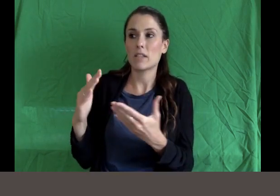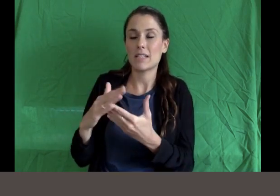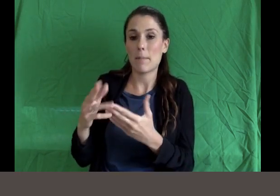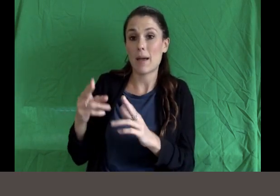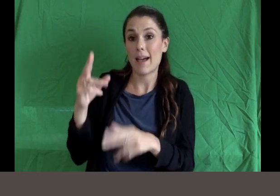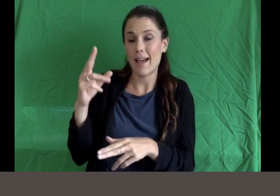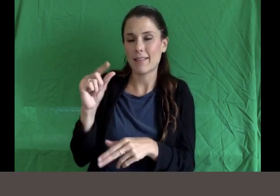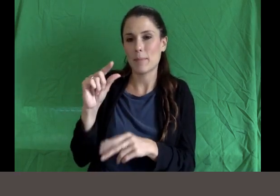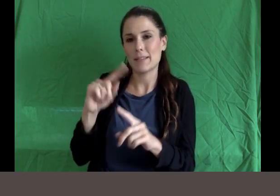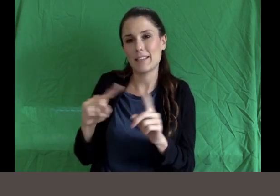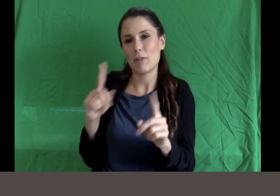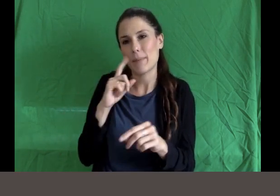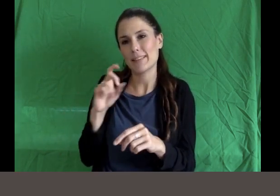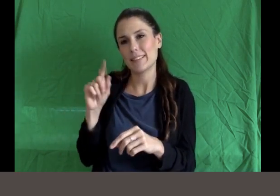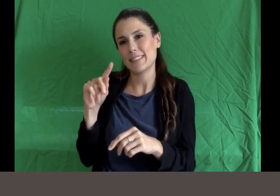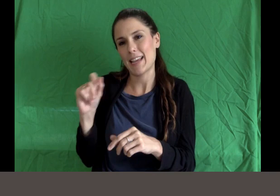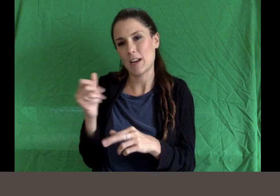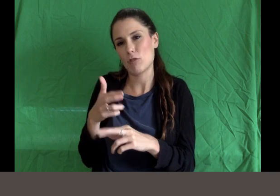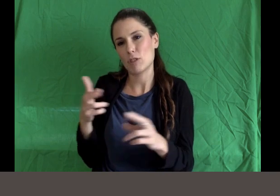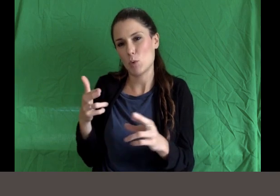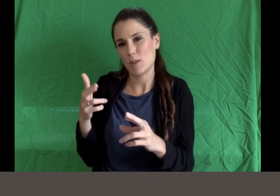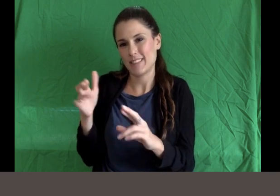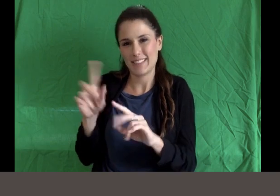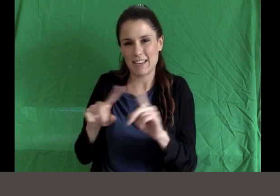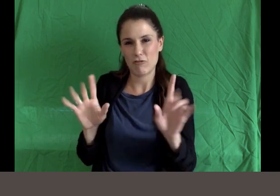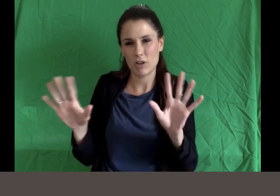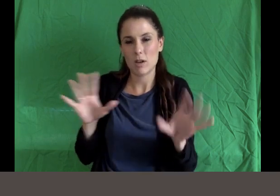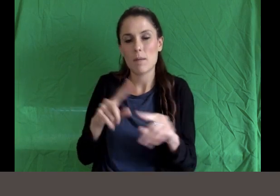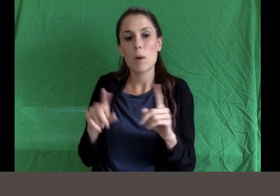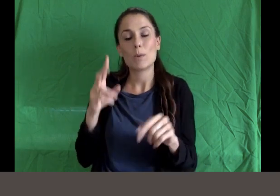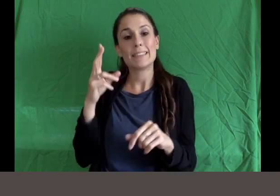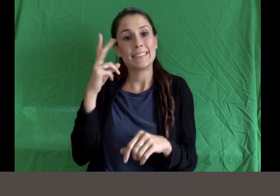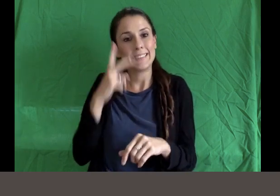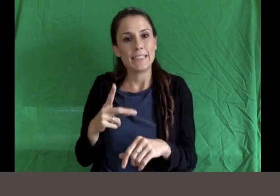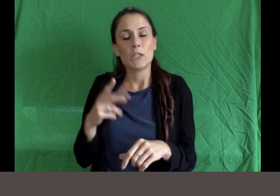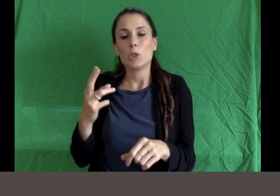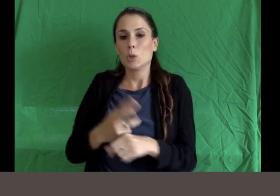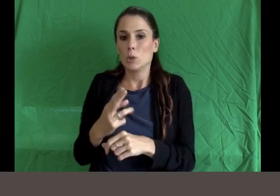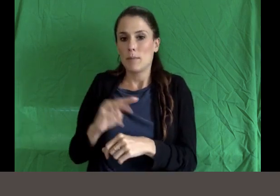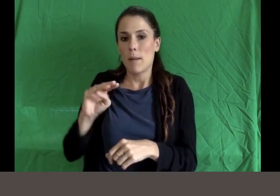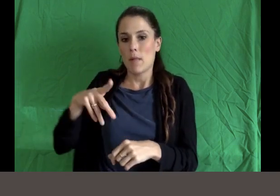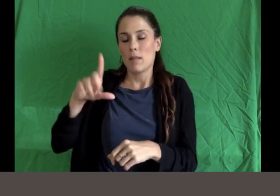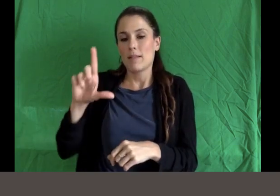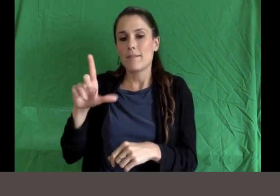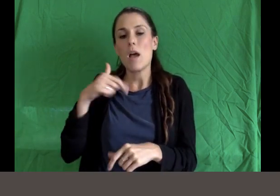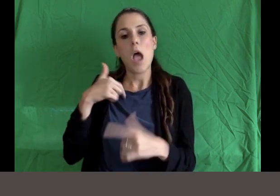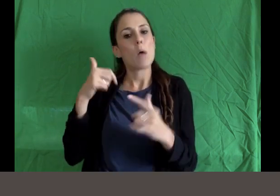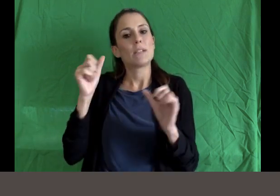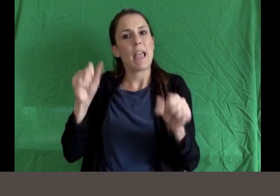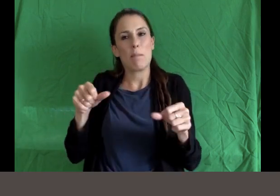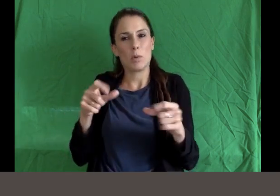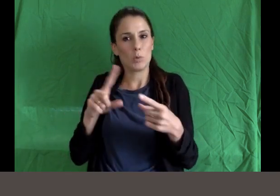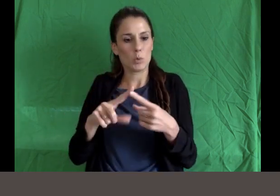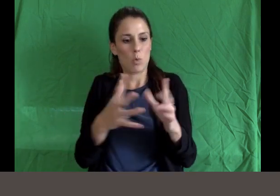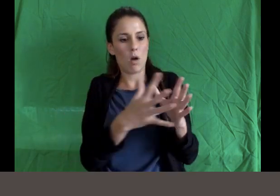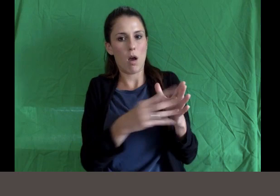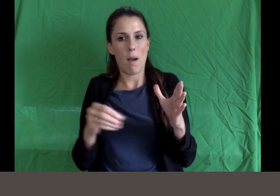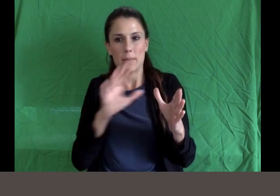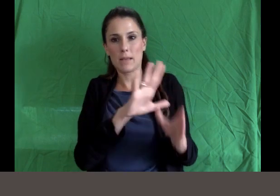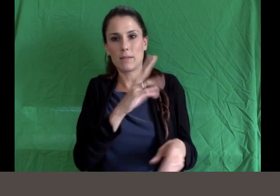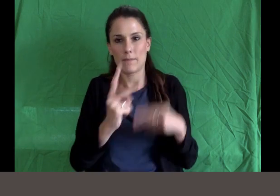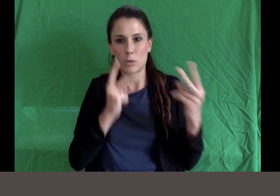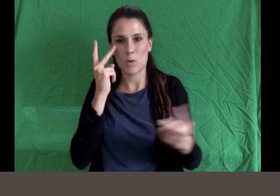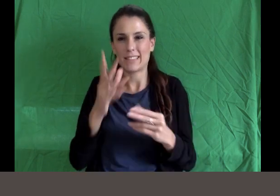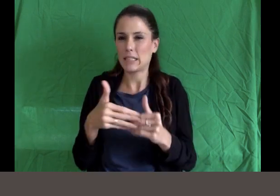visualization now would edward Tufte like Matplotlib absolutely i would say that if i can take